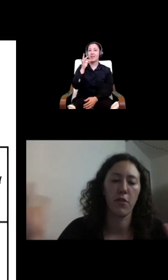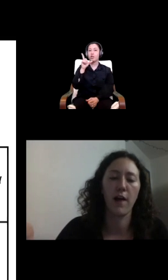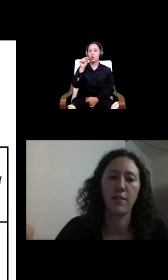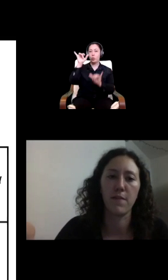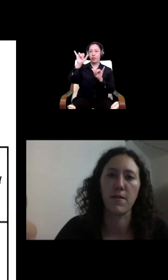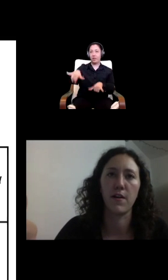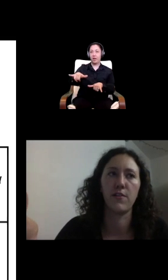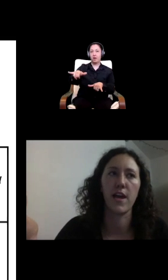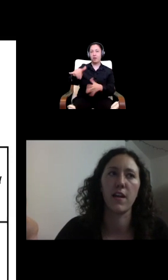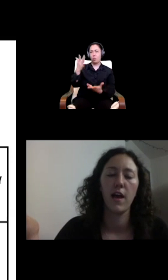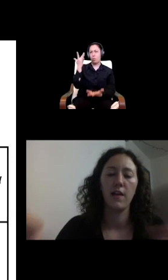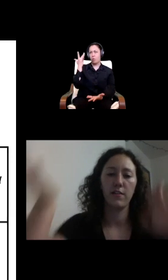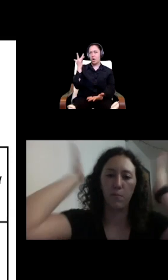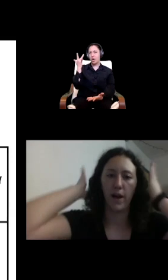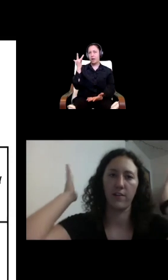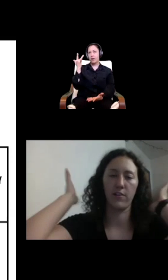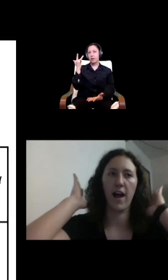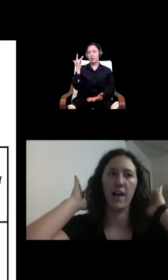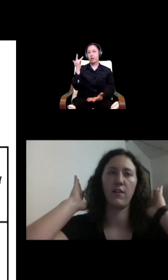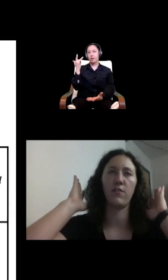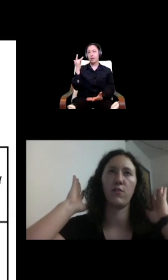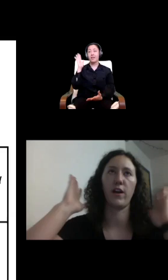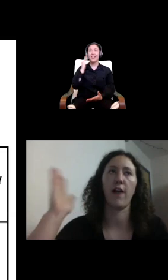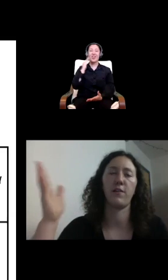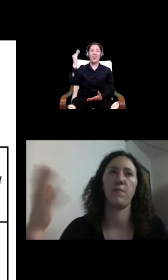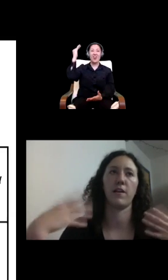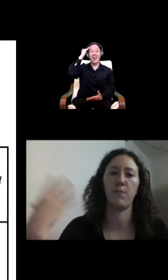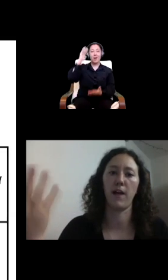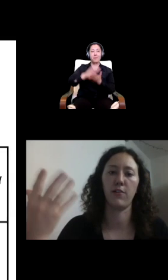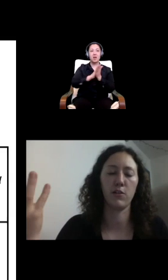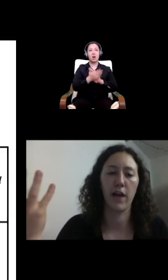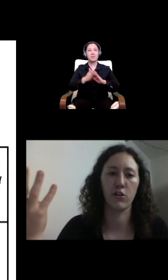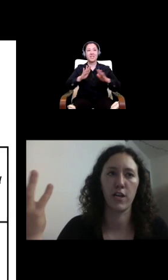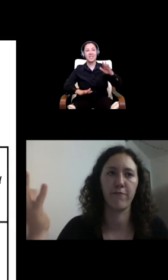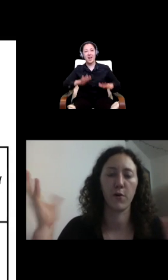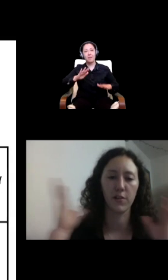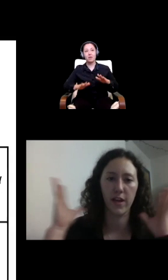to be because it positions their head so they don't have to expand so much of their energy,